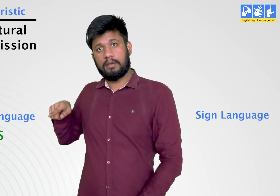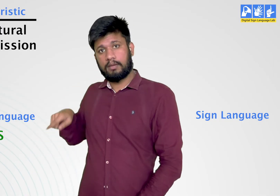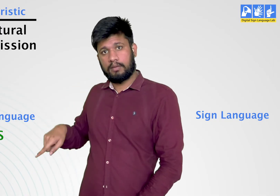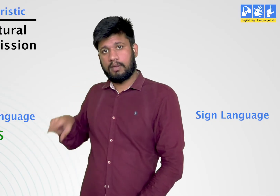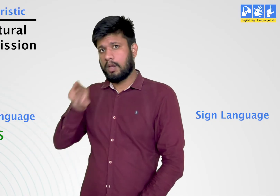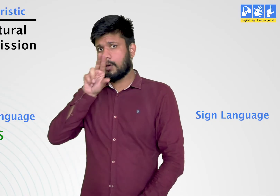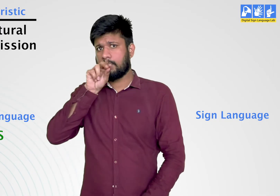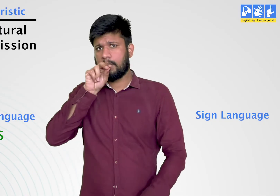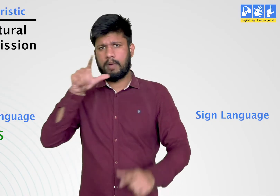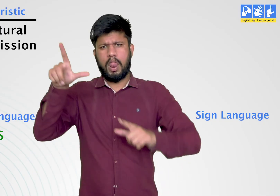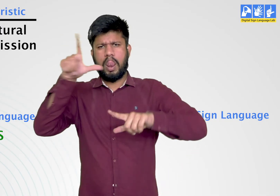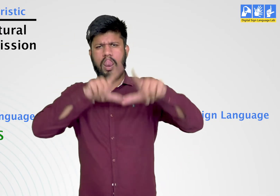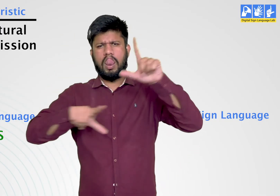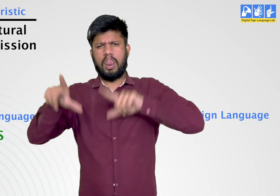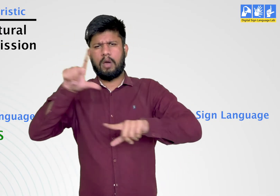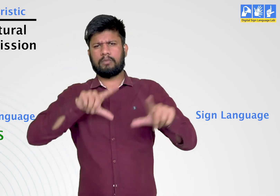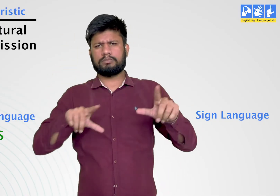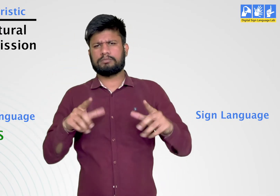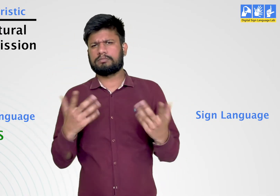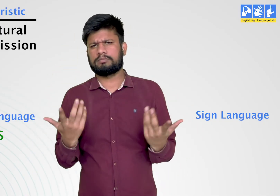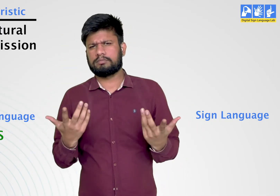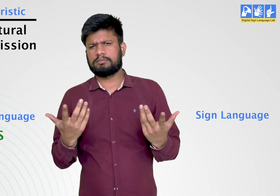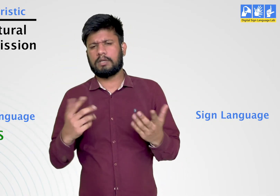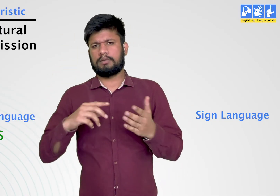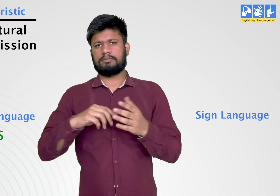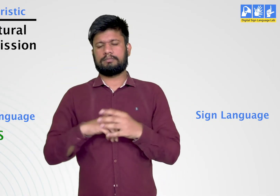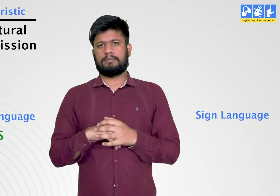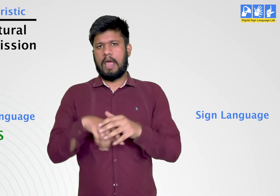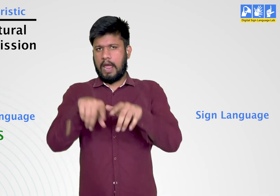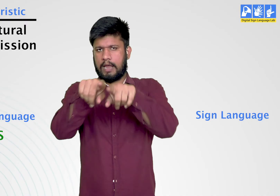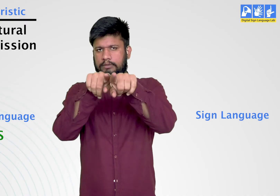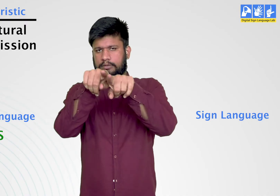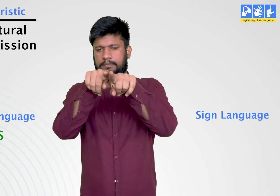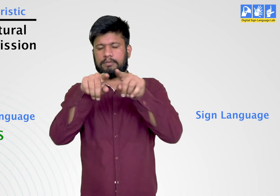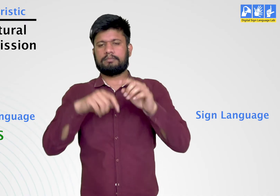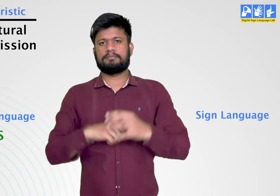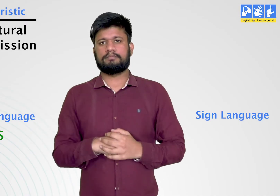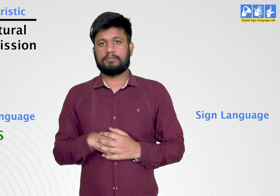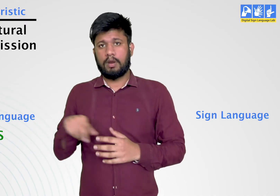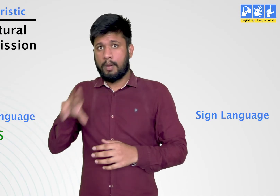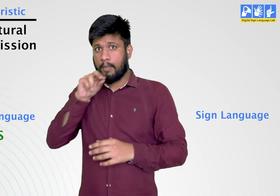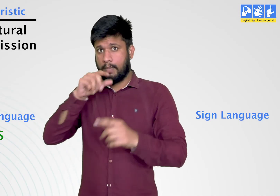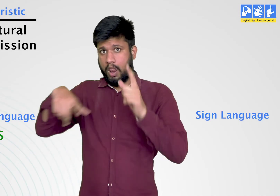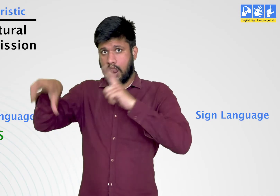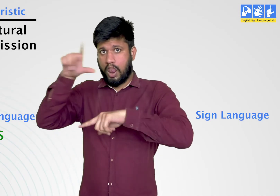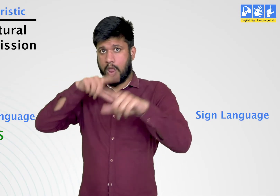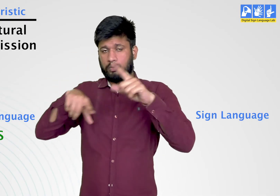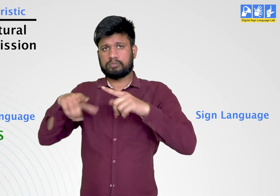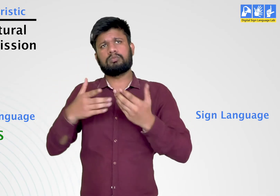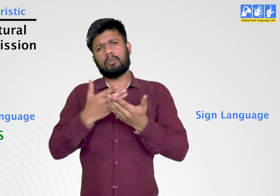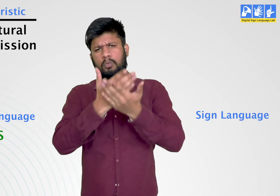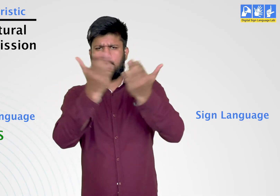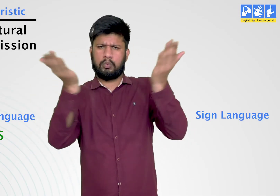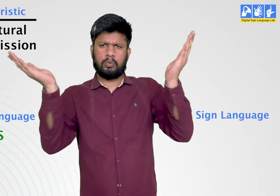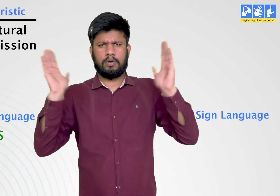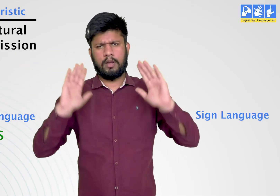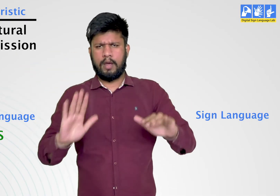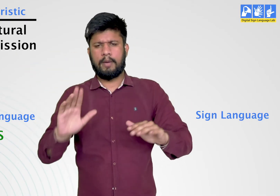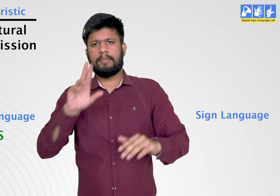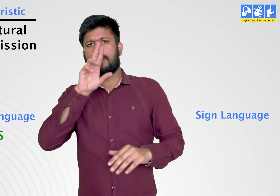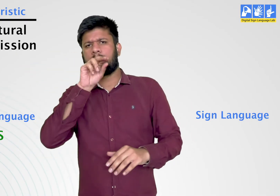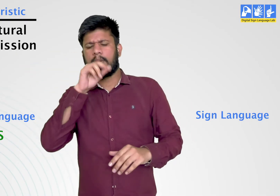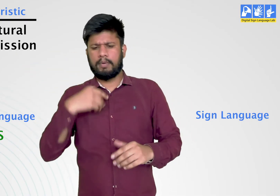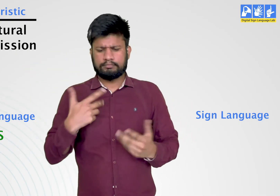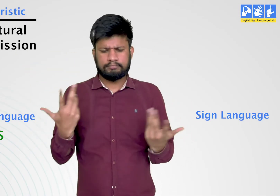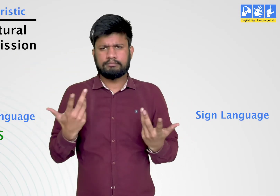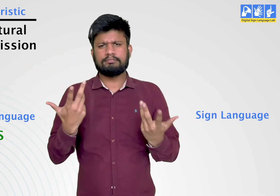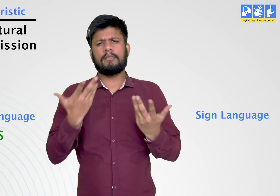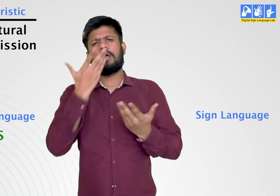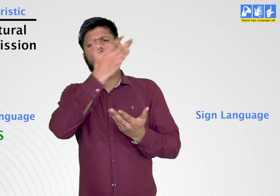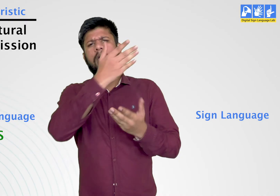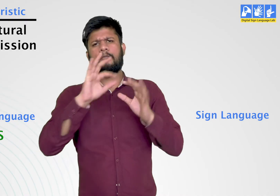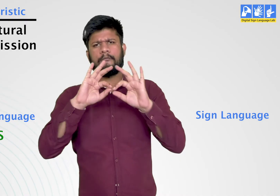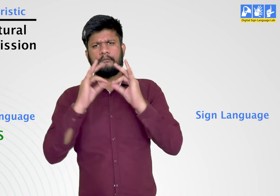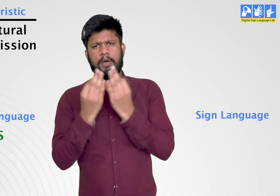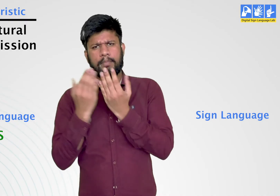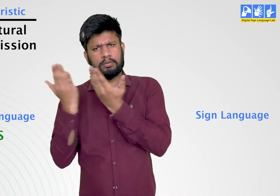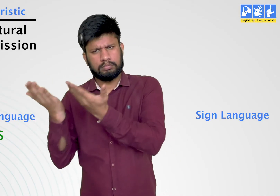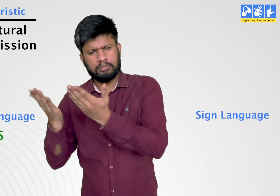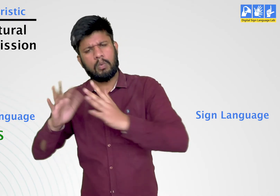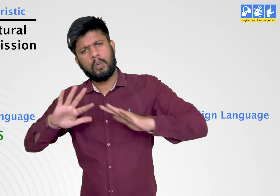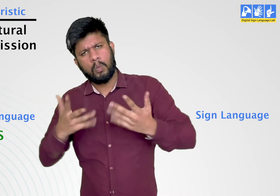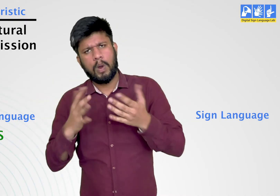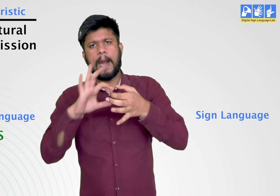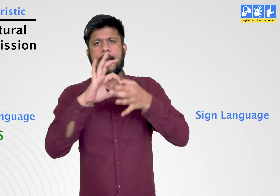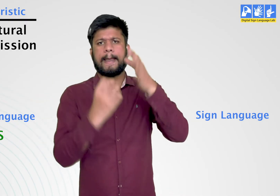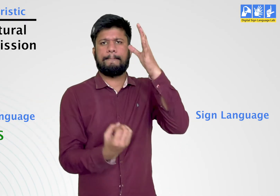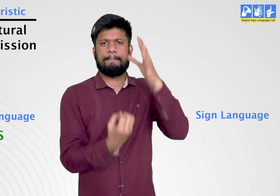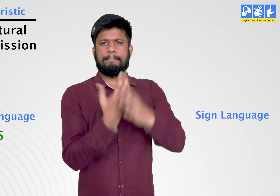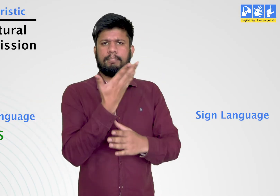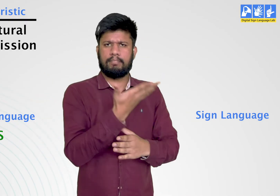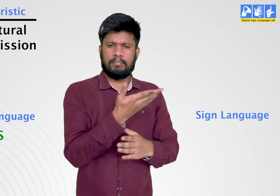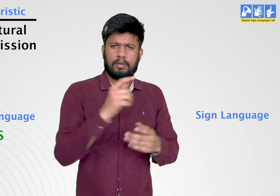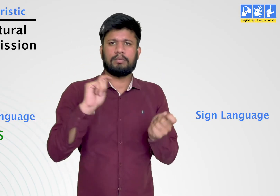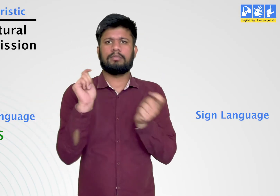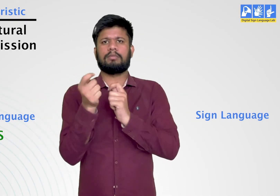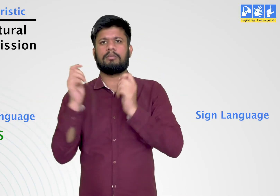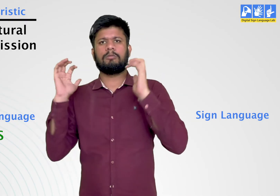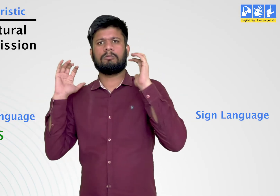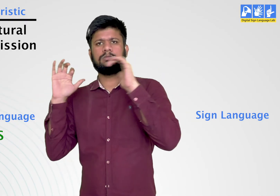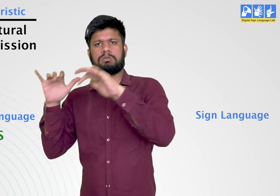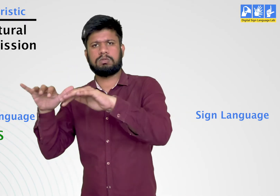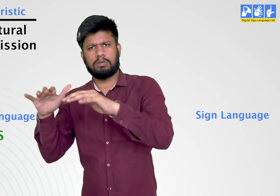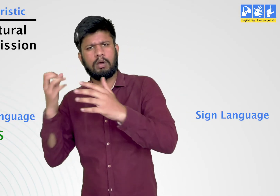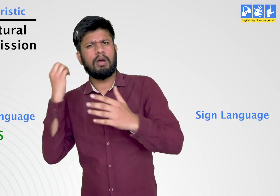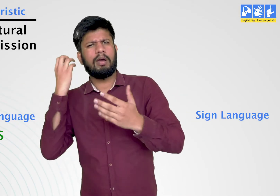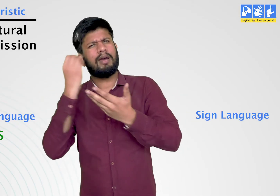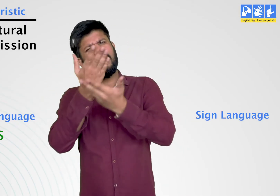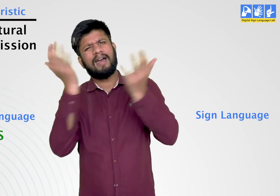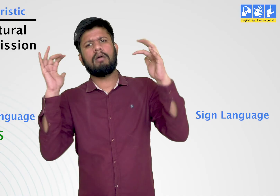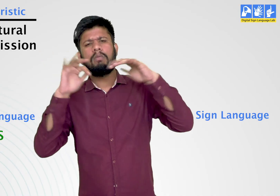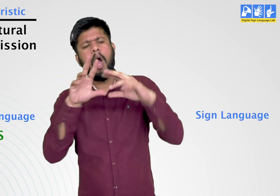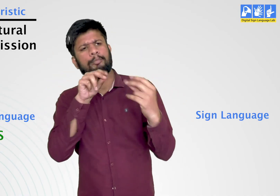Since Hindi is spoken widely in India like at homes and schools.